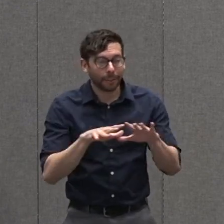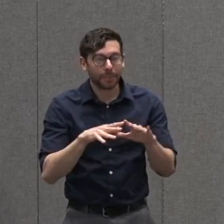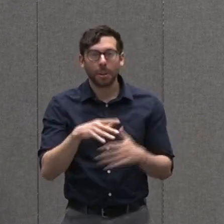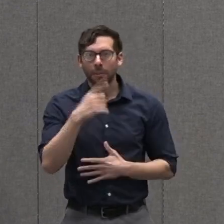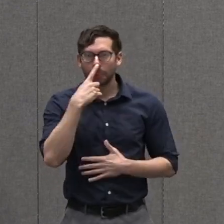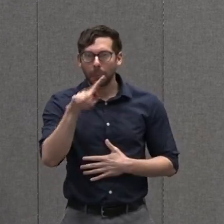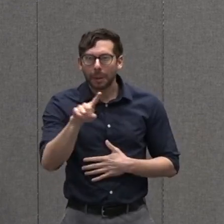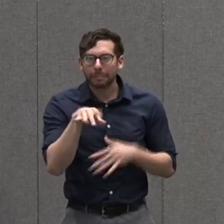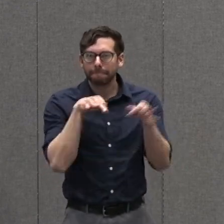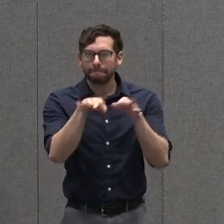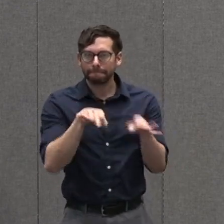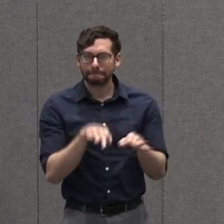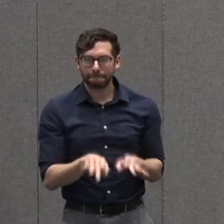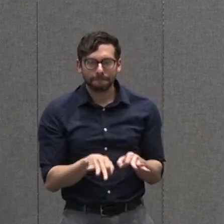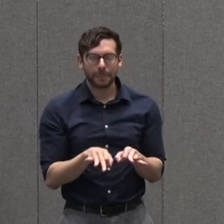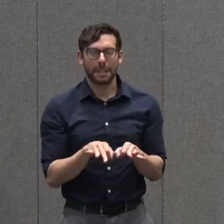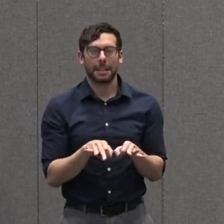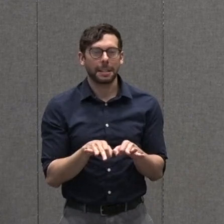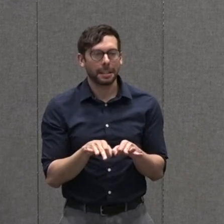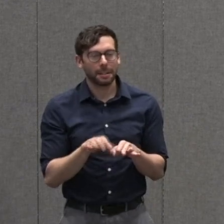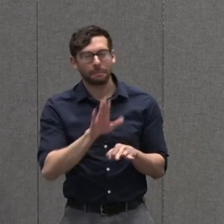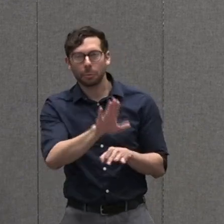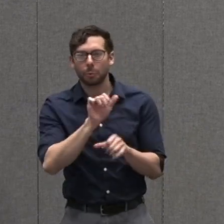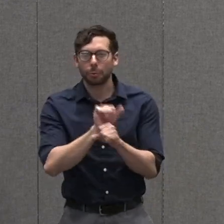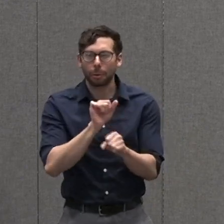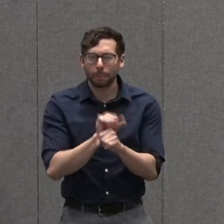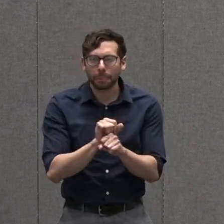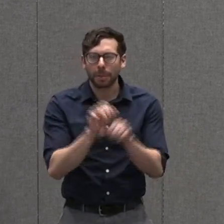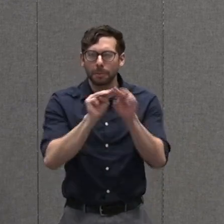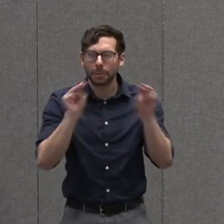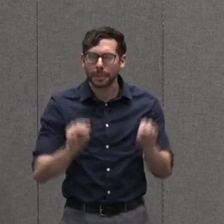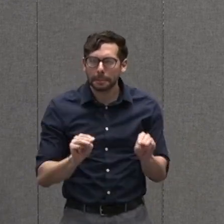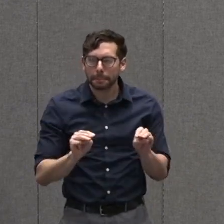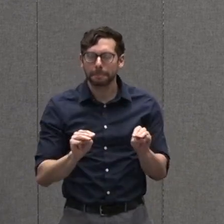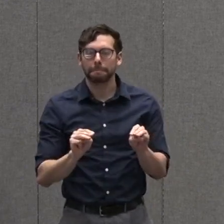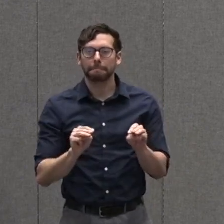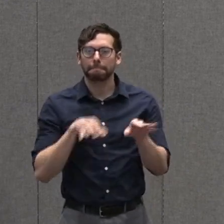and then we'll talk about what you brought today. Okay, well you got the name right,